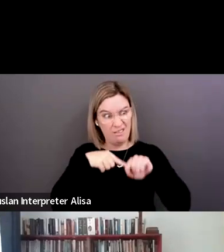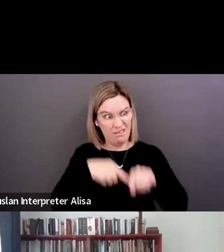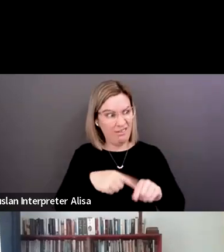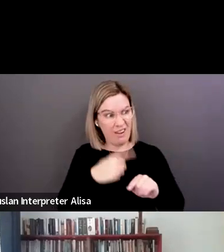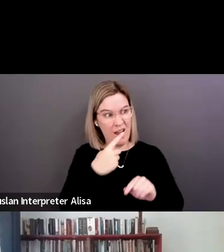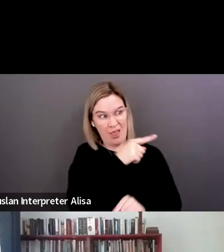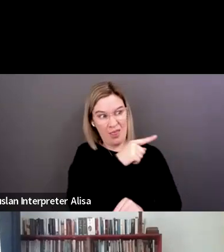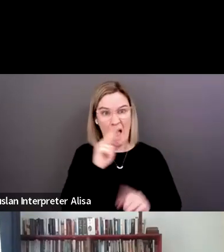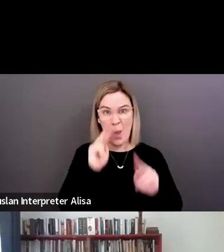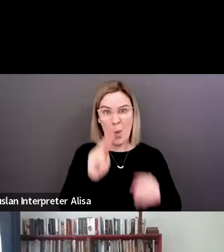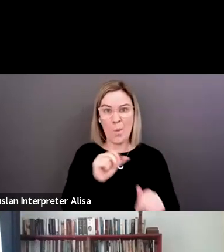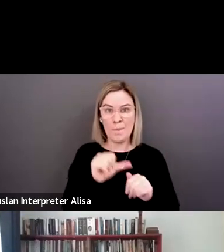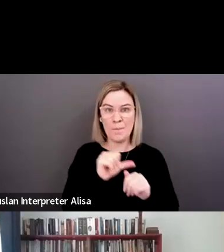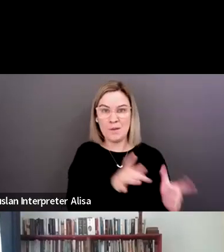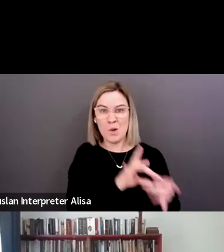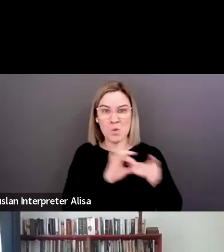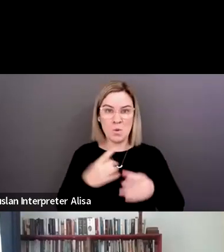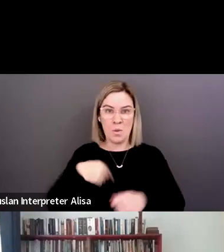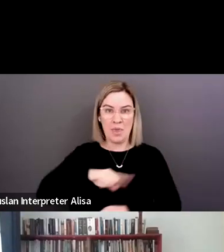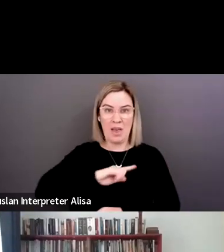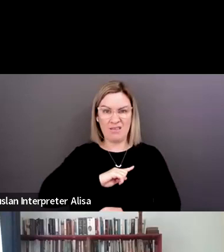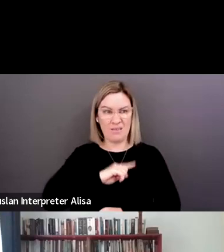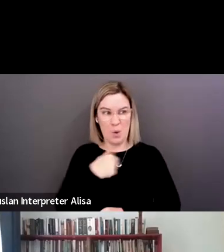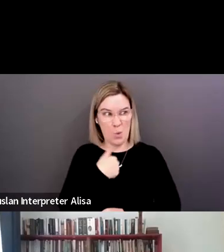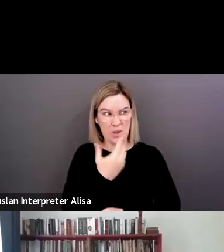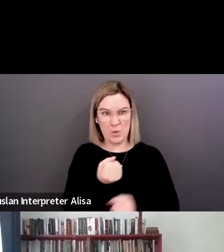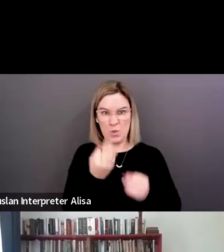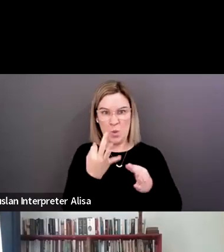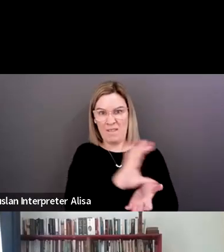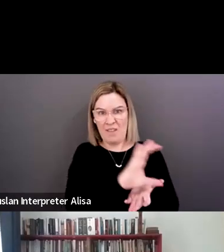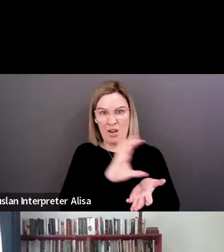buck. They don't put in a lot of money but they get a lot of credibility